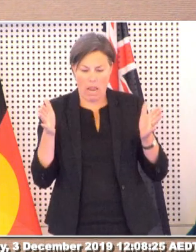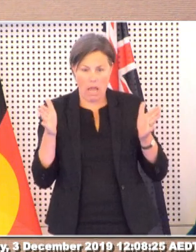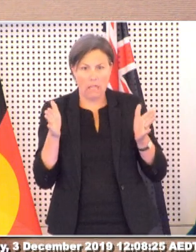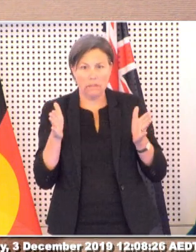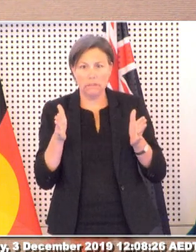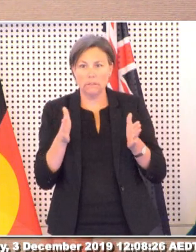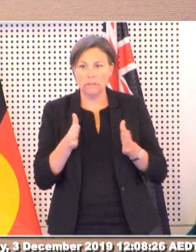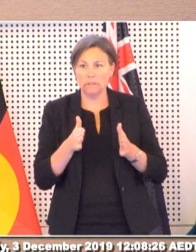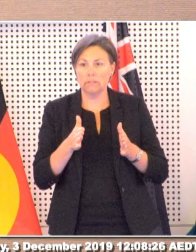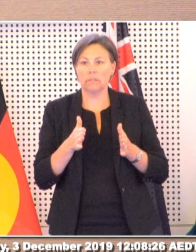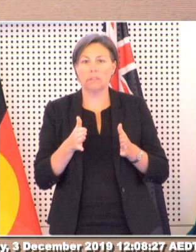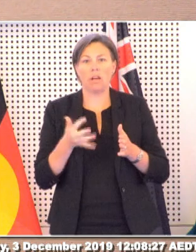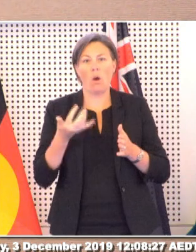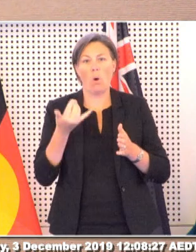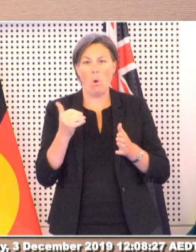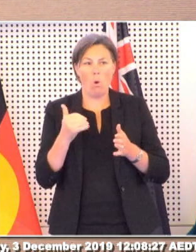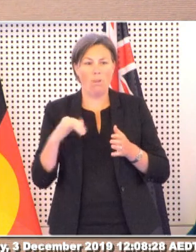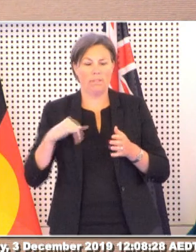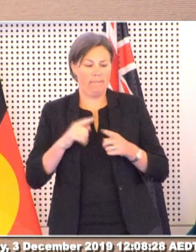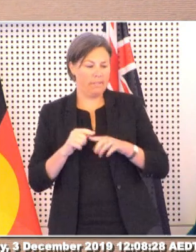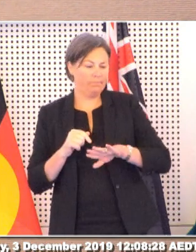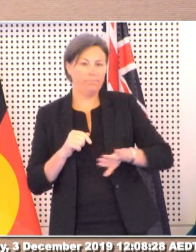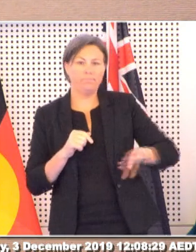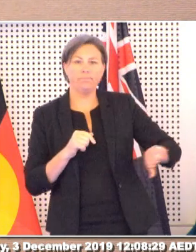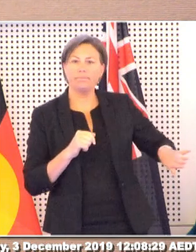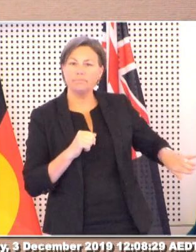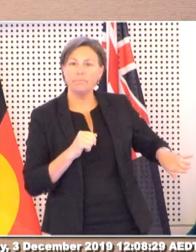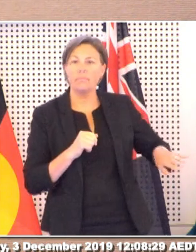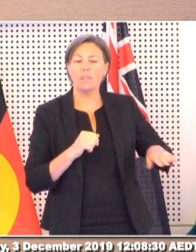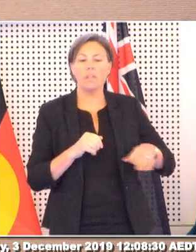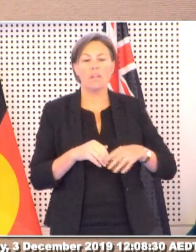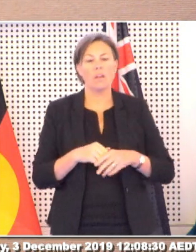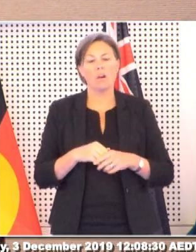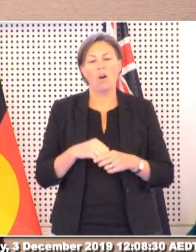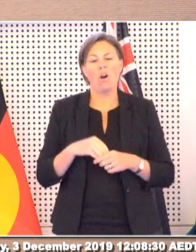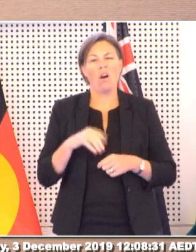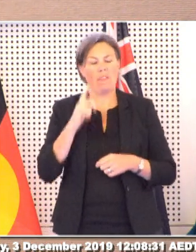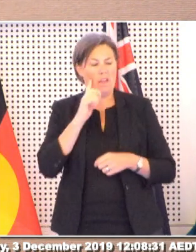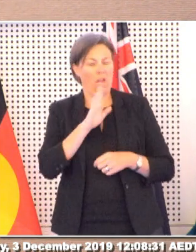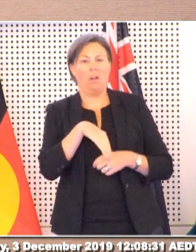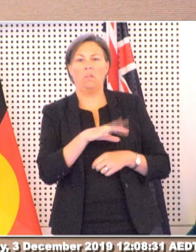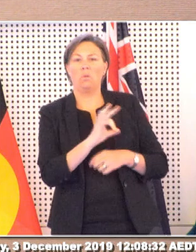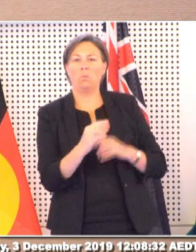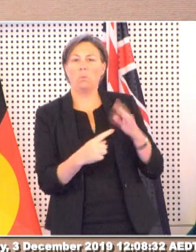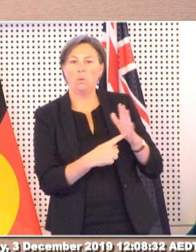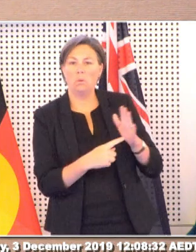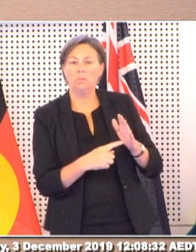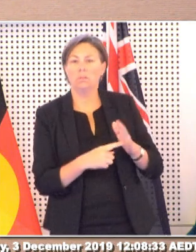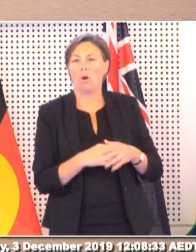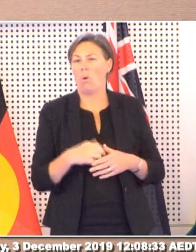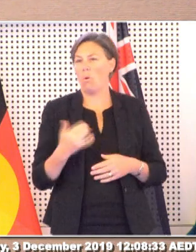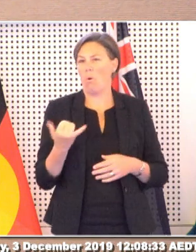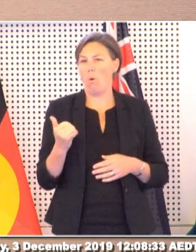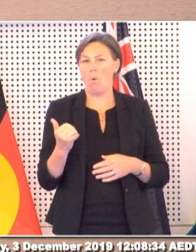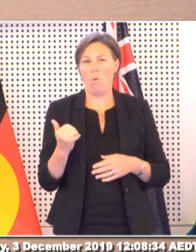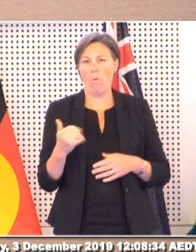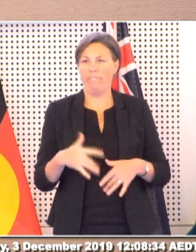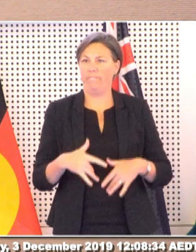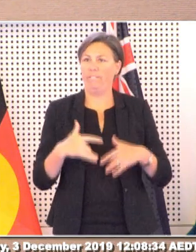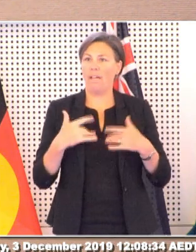marginalised by care workers, around having their – their needs dismissed,